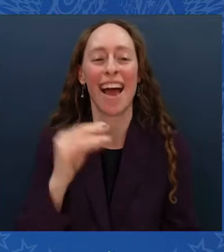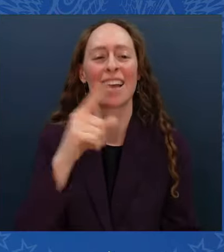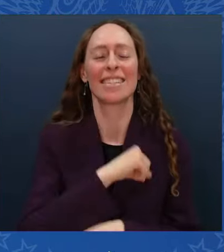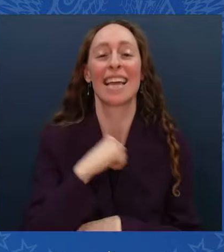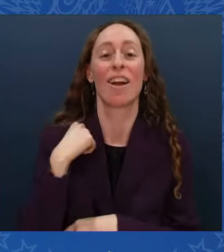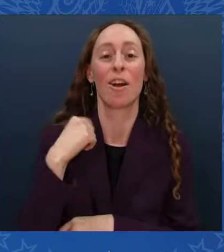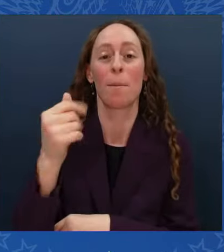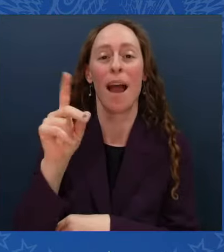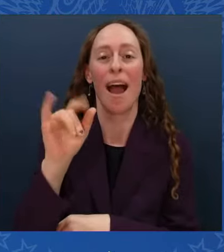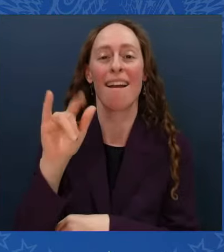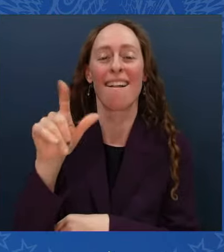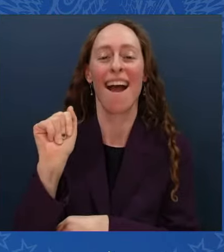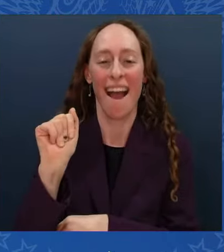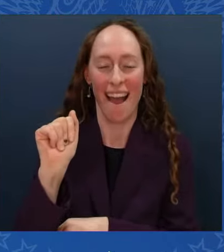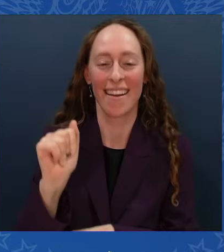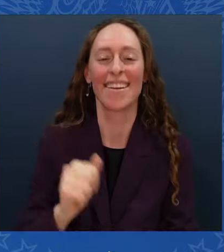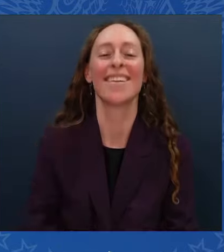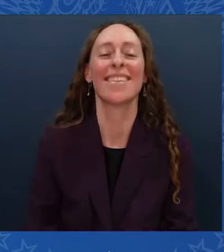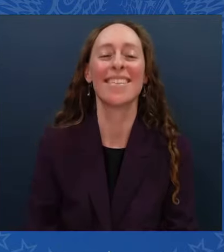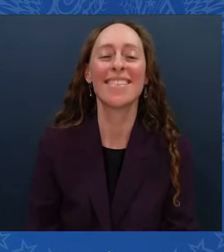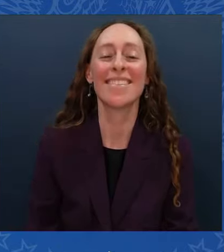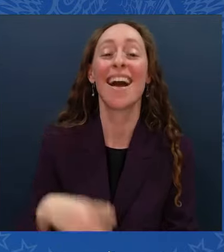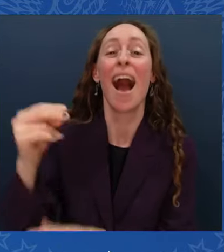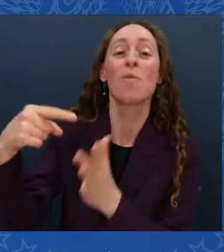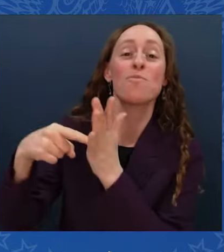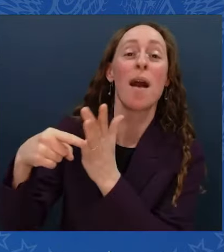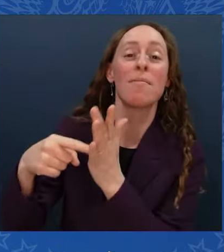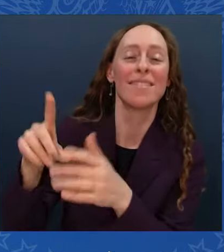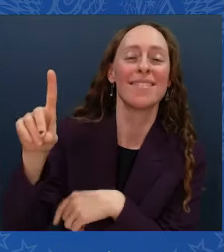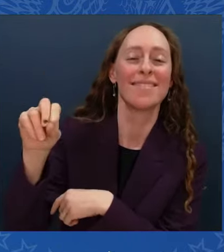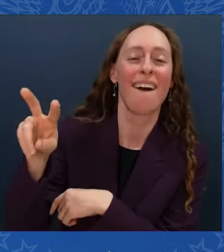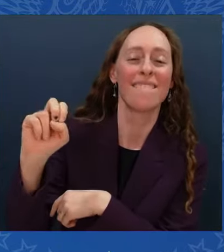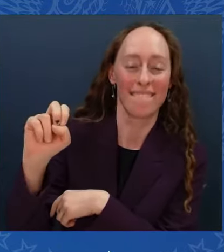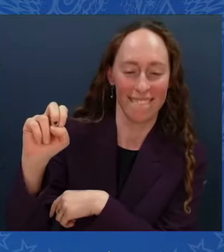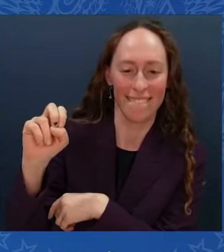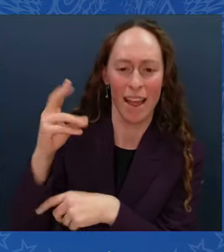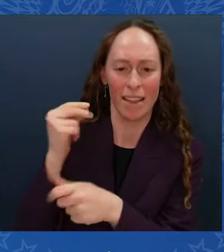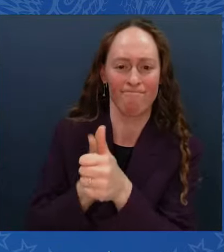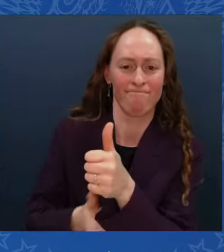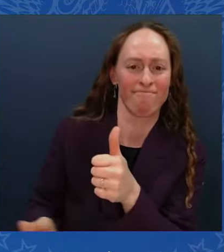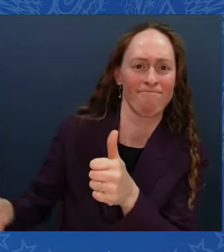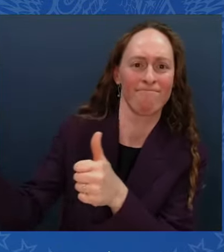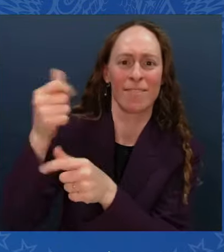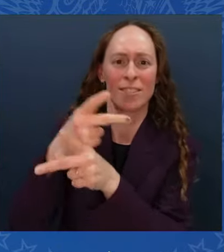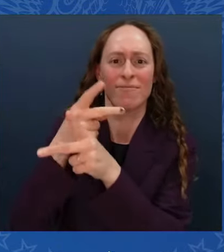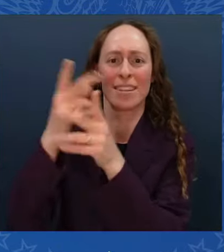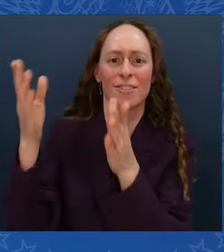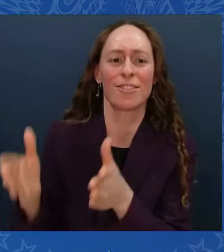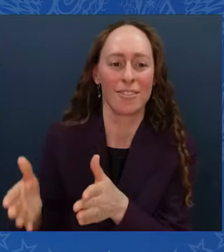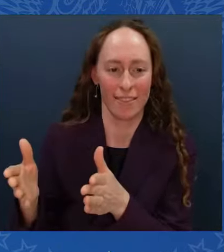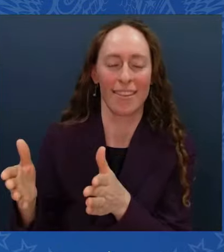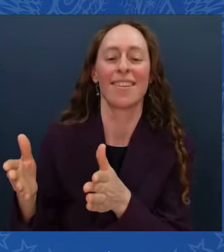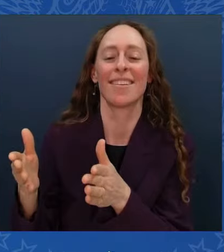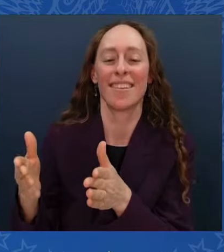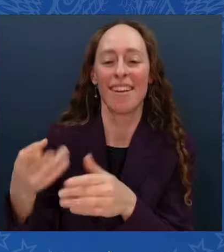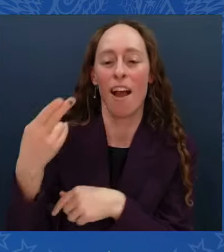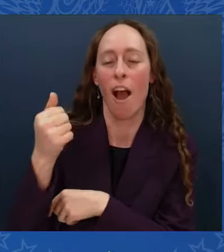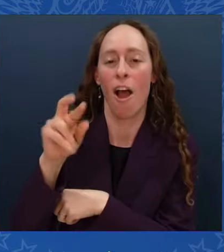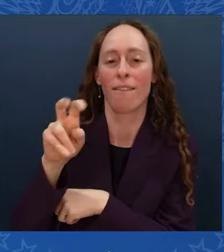Chair of the Board of Supervisors Lindsay Horvath. Supervisor Holly Mitchell. I want to thank the mayor again